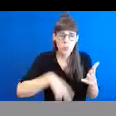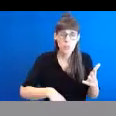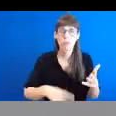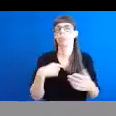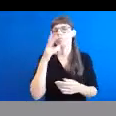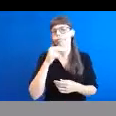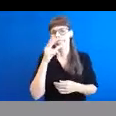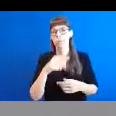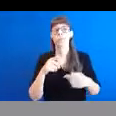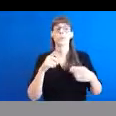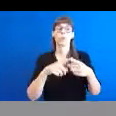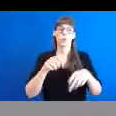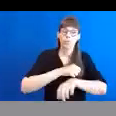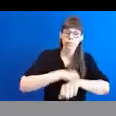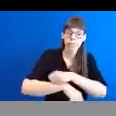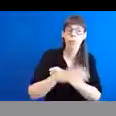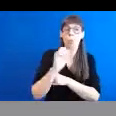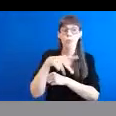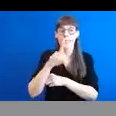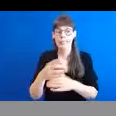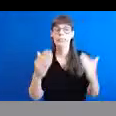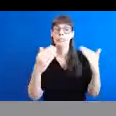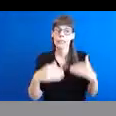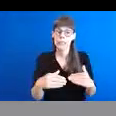slide and that I will quickly list for those who wouldn't be able to read